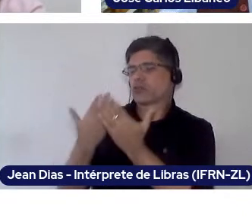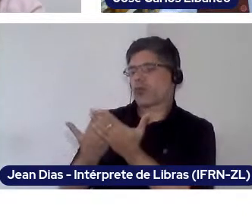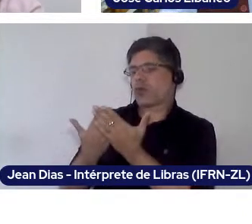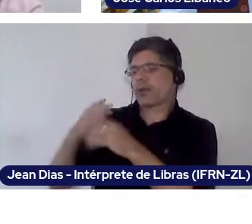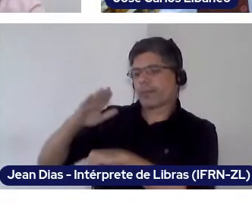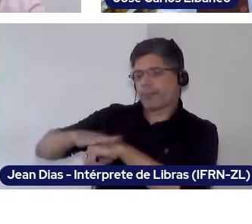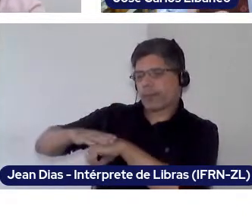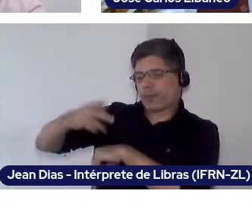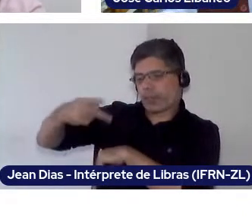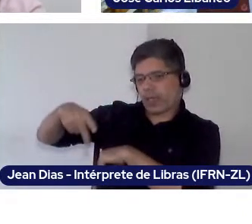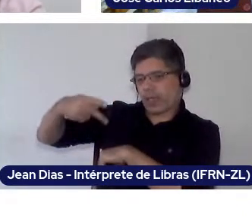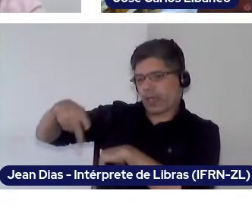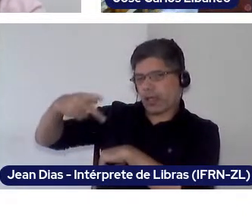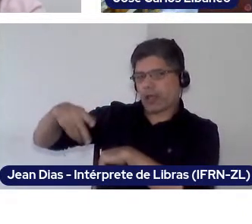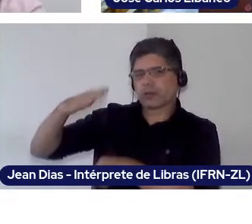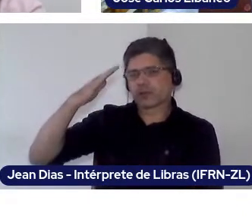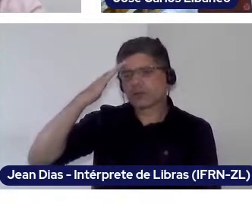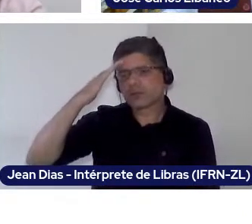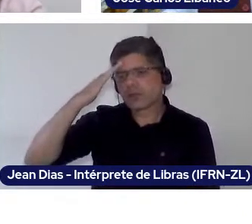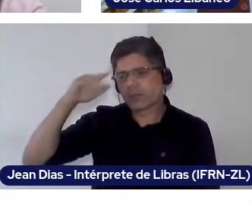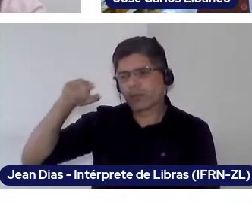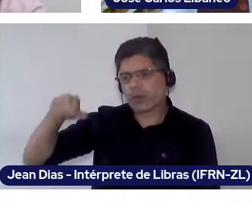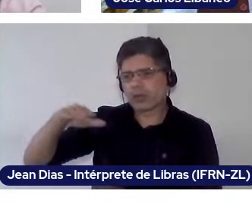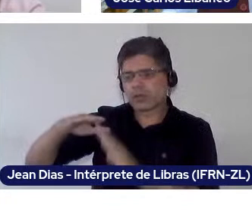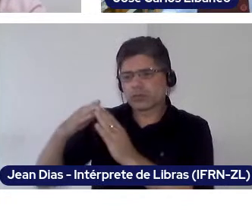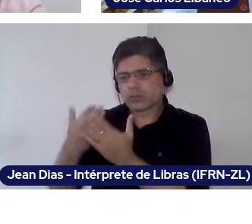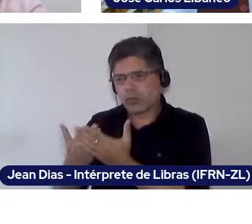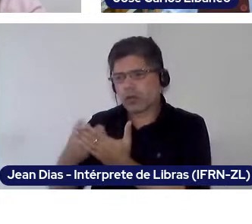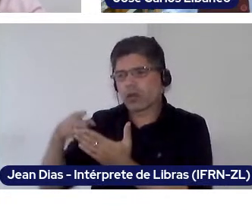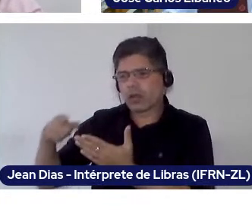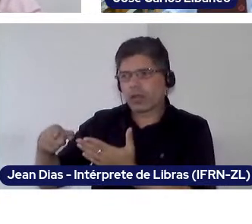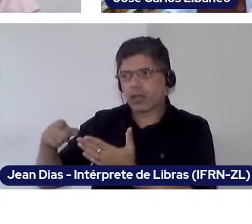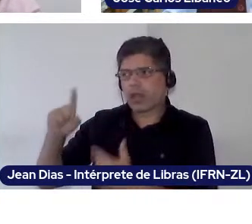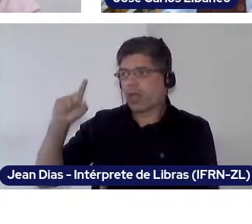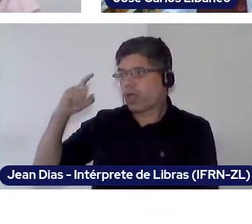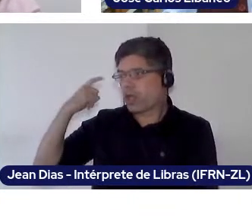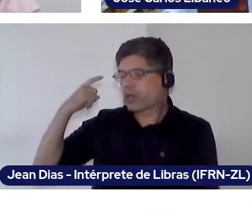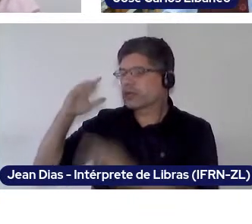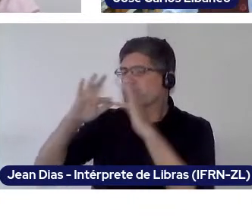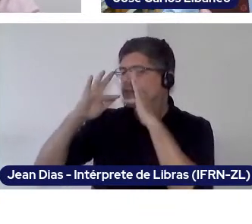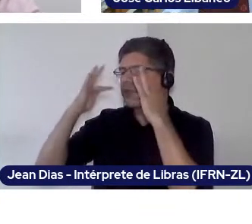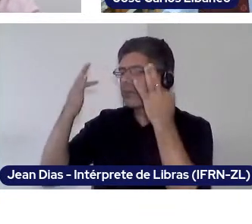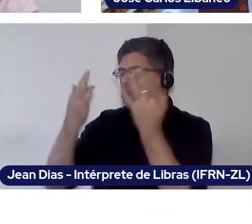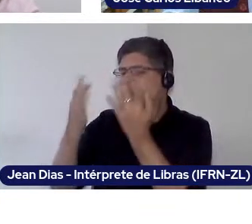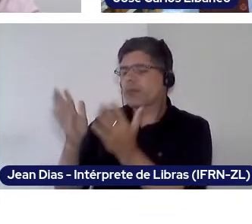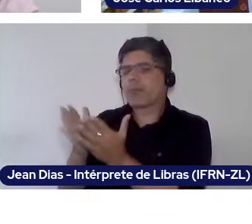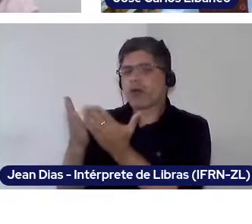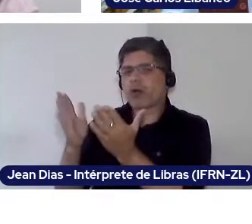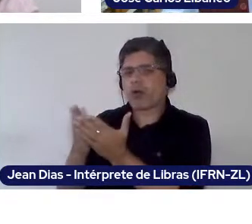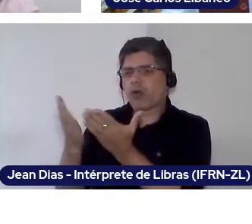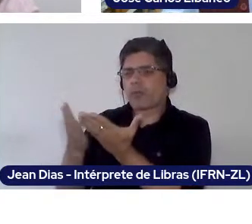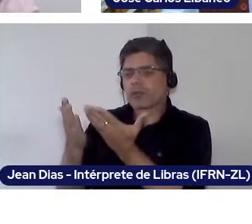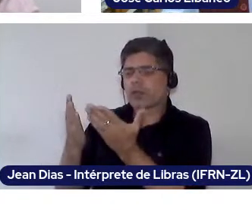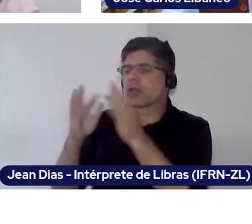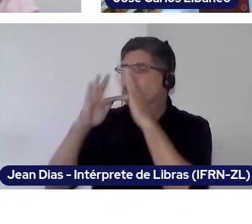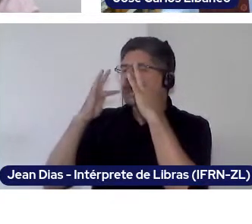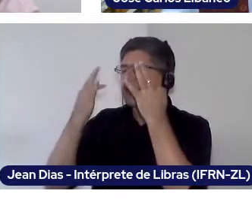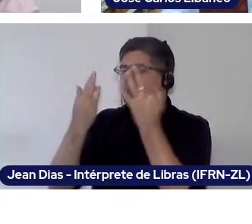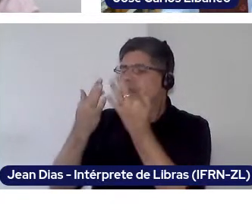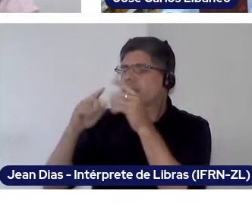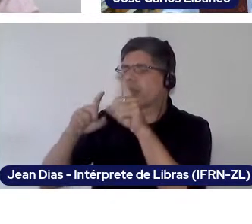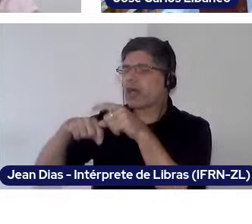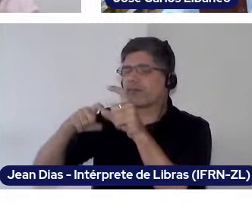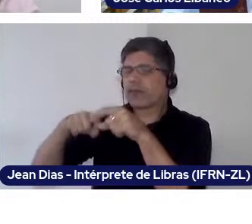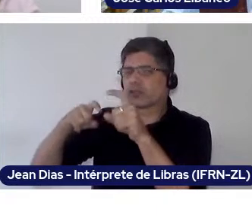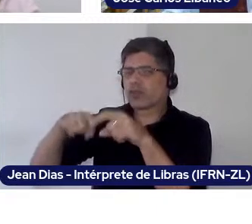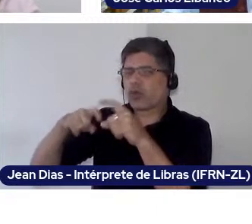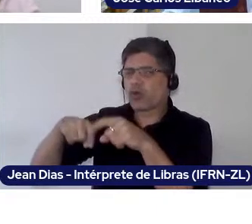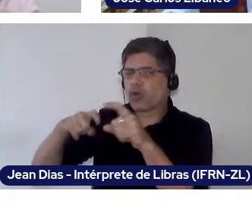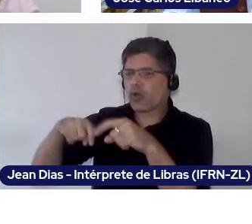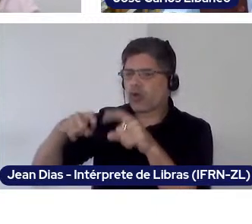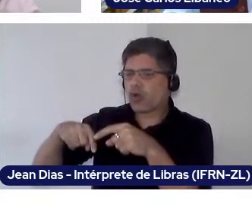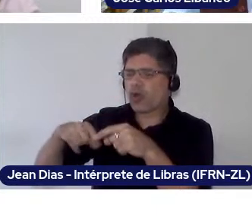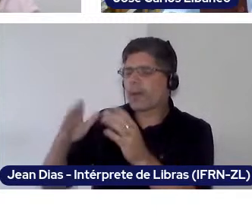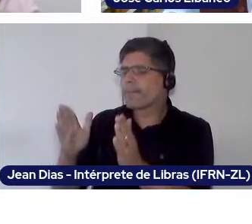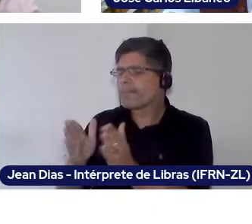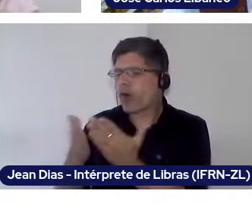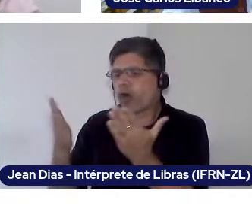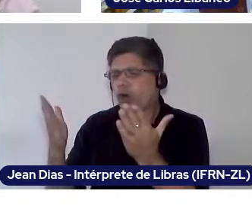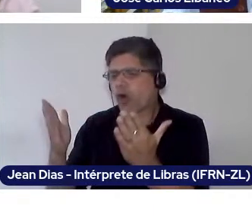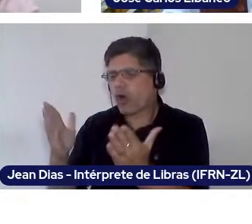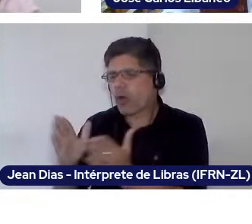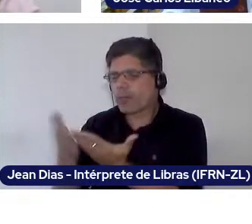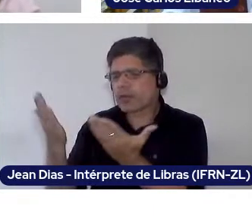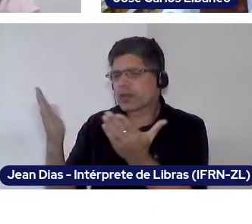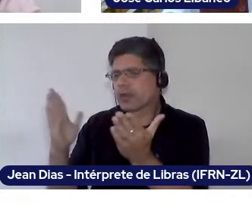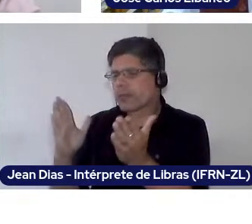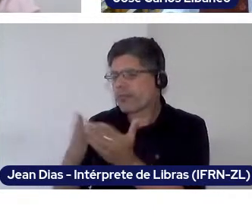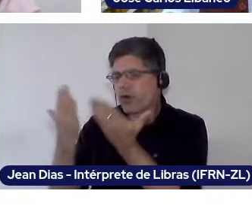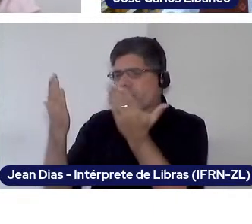I always like to say that I came from a very poor family; my parents were small farmers from the rural area. Extremely poor and almost illiterate.